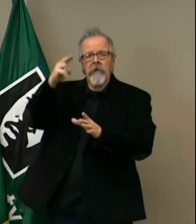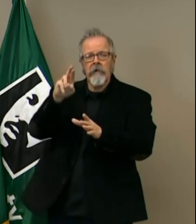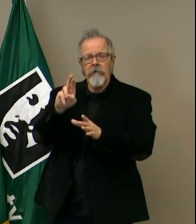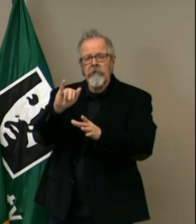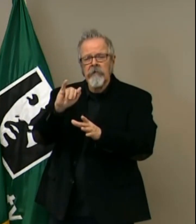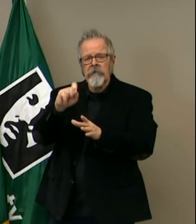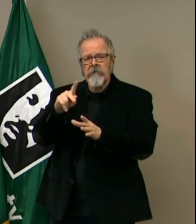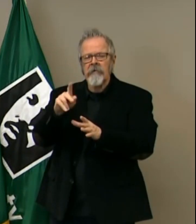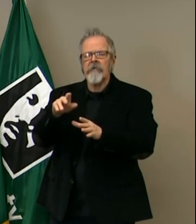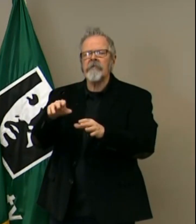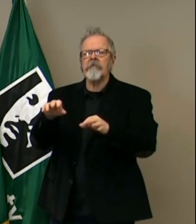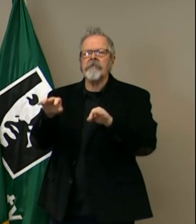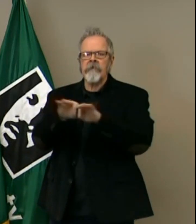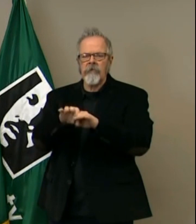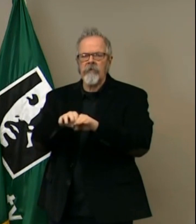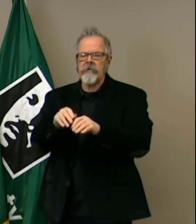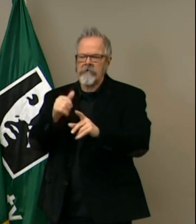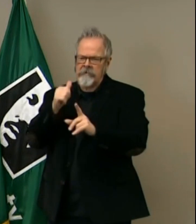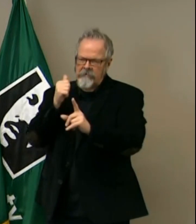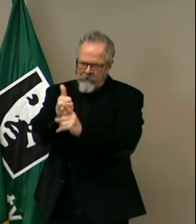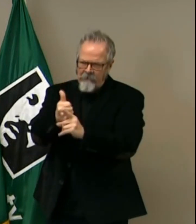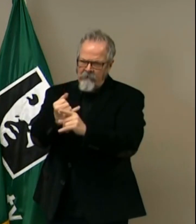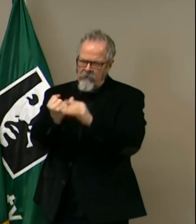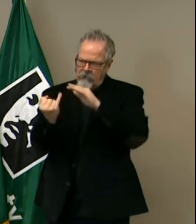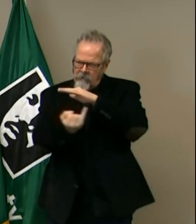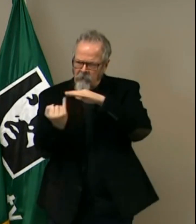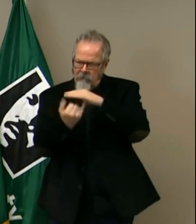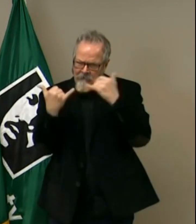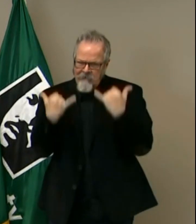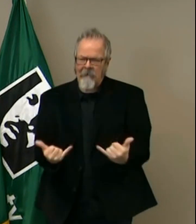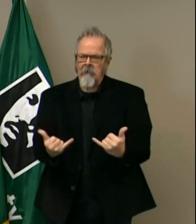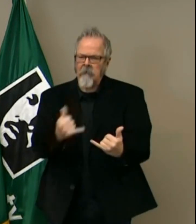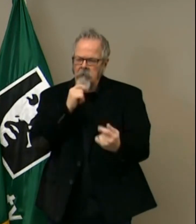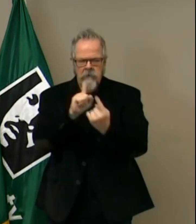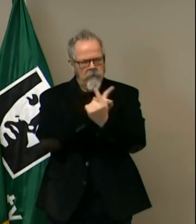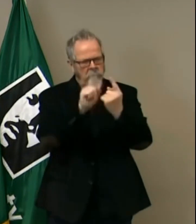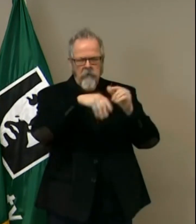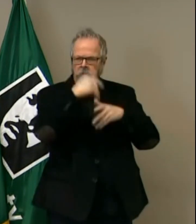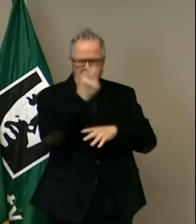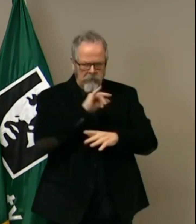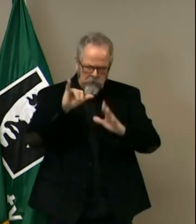change the way you you operate your life if you've every Saturday met your